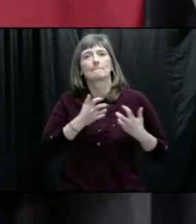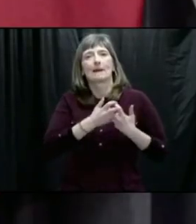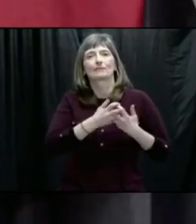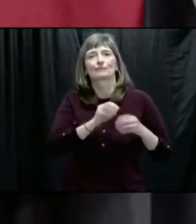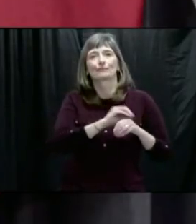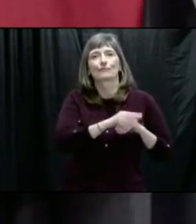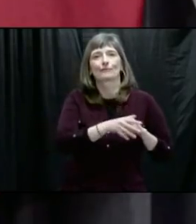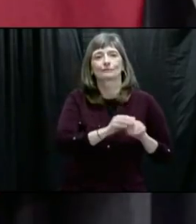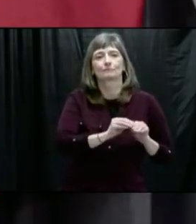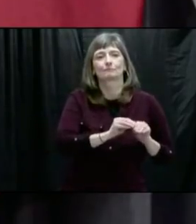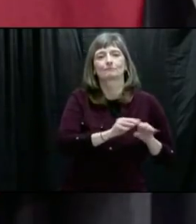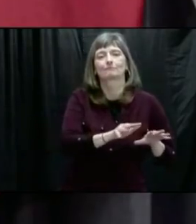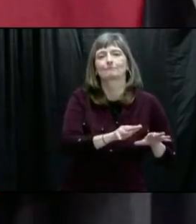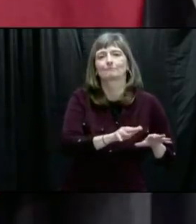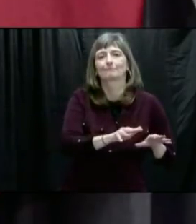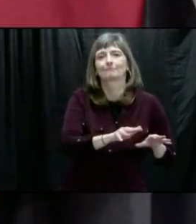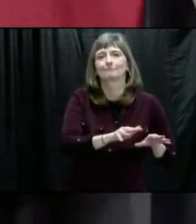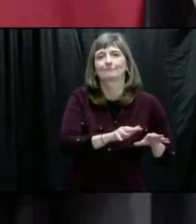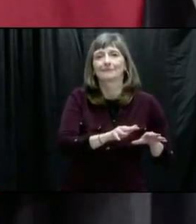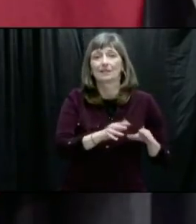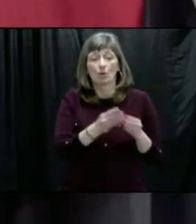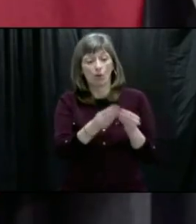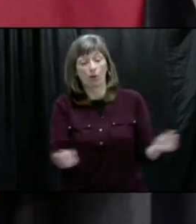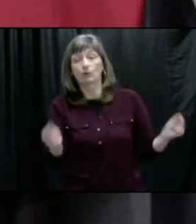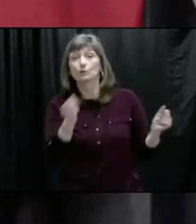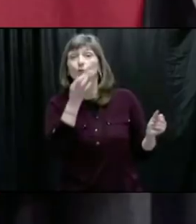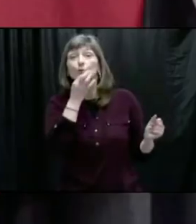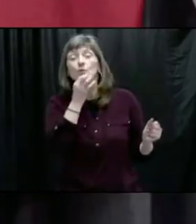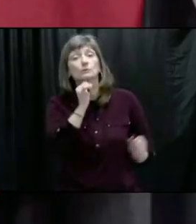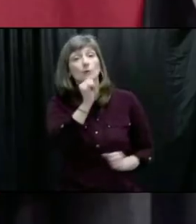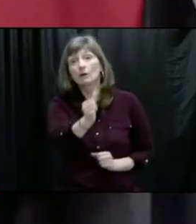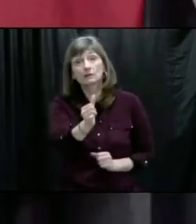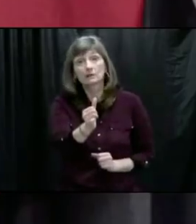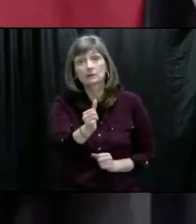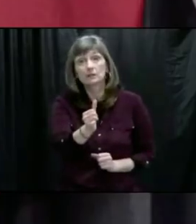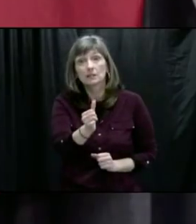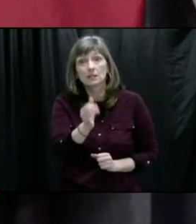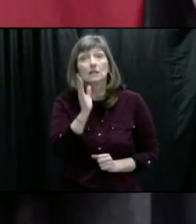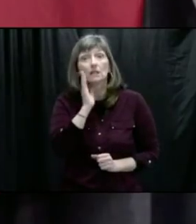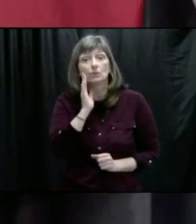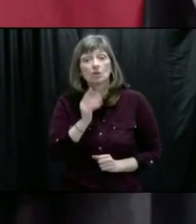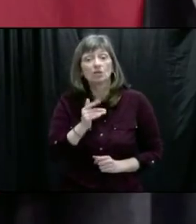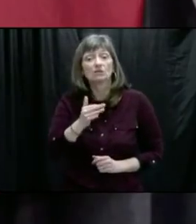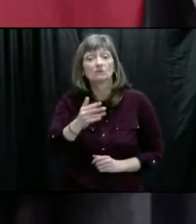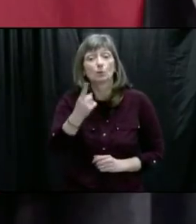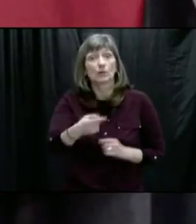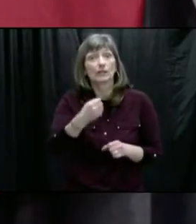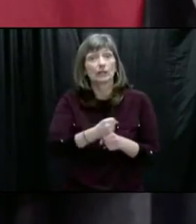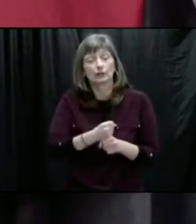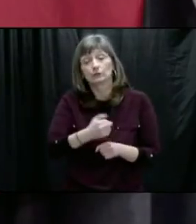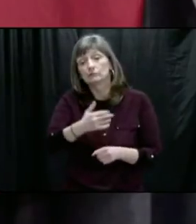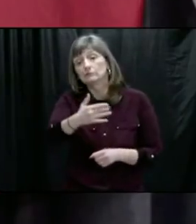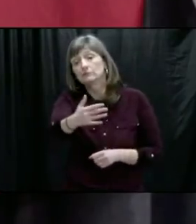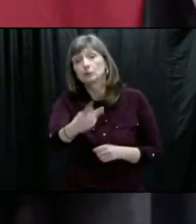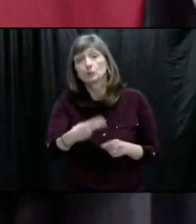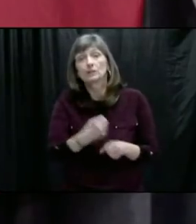NEW NORMAL. THIS IS NOT GOING TO GO AWAY ANY TIME SOON.